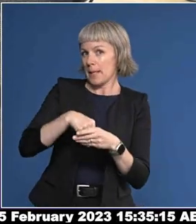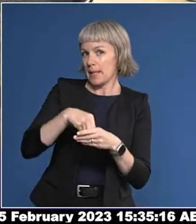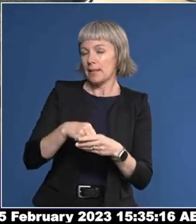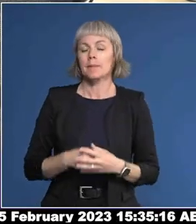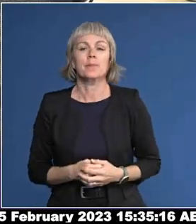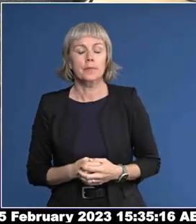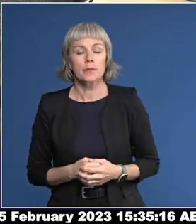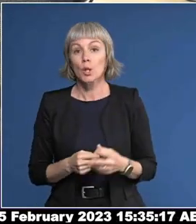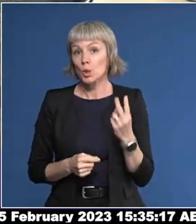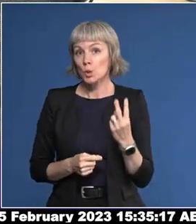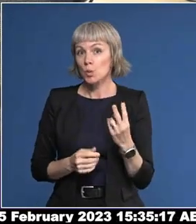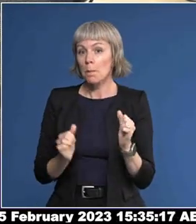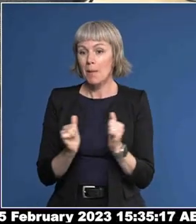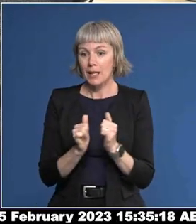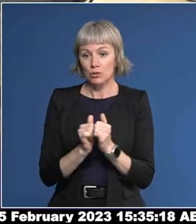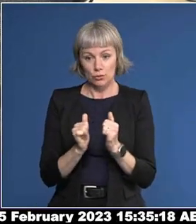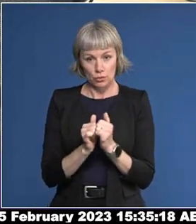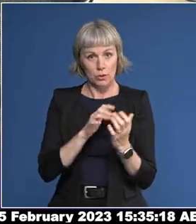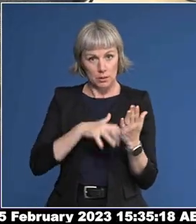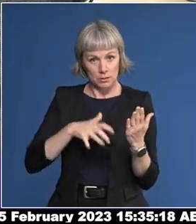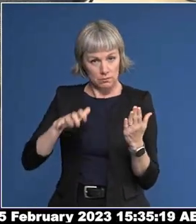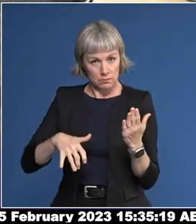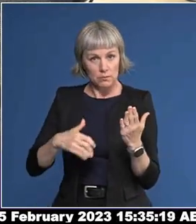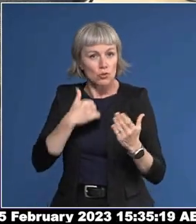overview of what you - what the initiative is seeking to achieve.